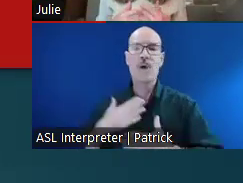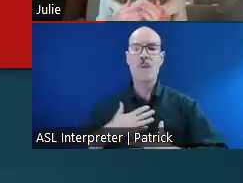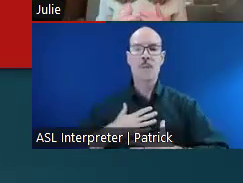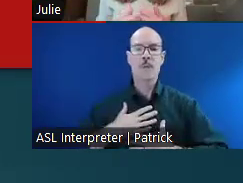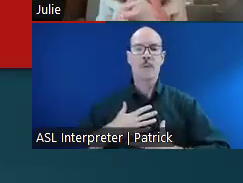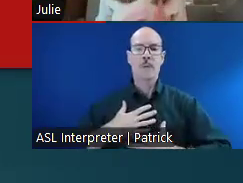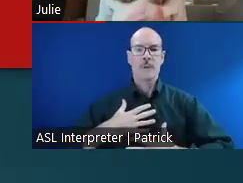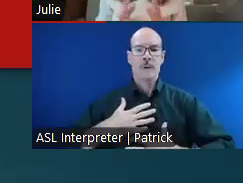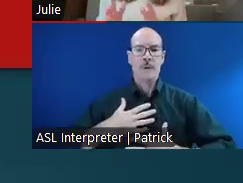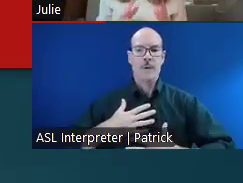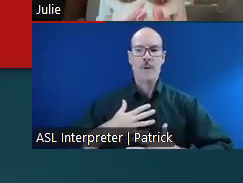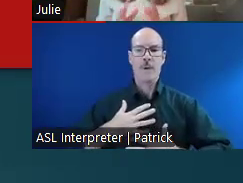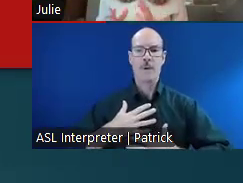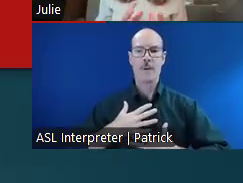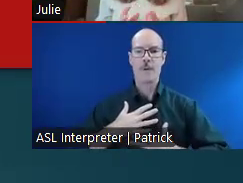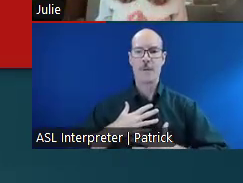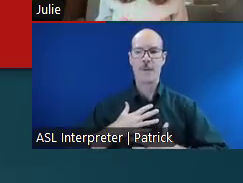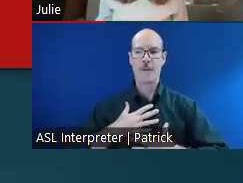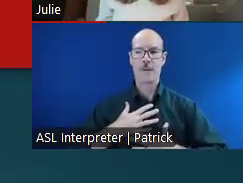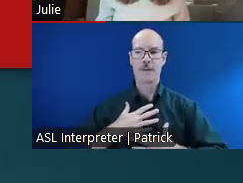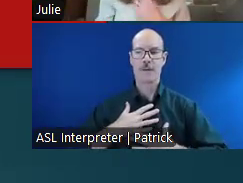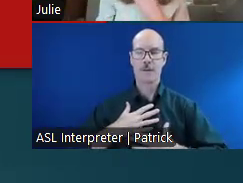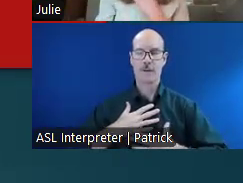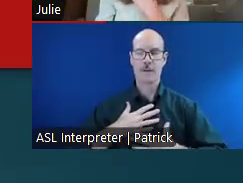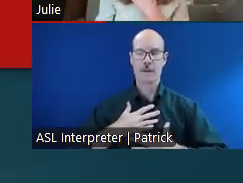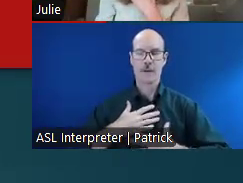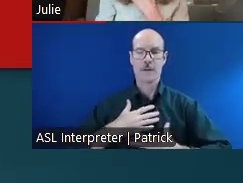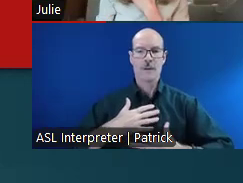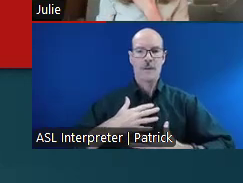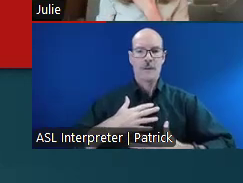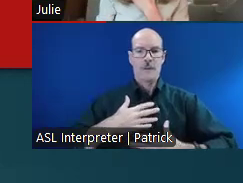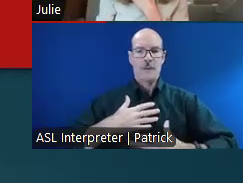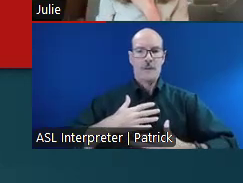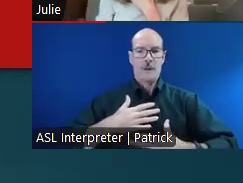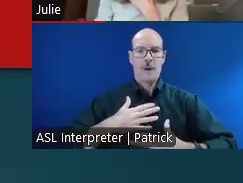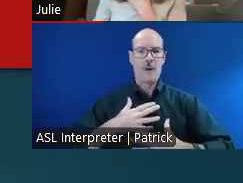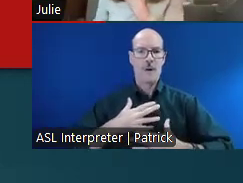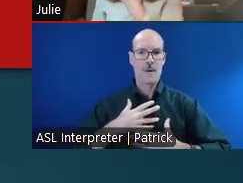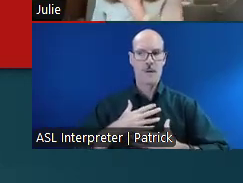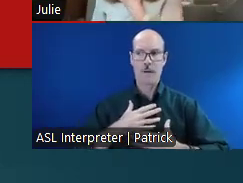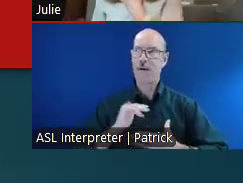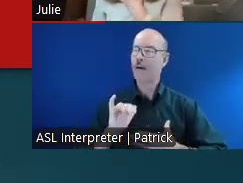But the main thing is try different things and see how they feel with you.